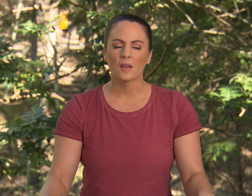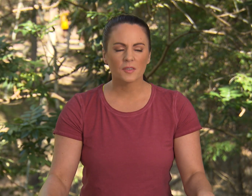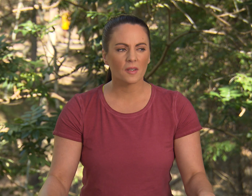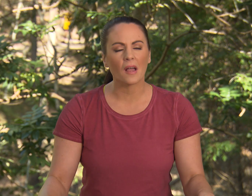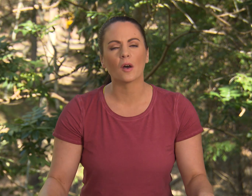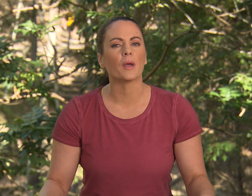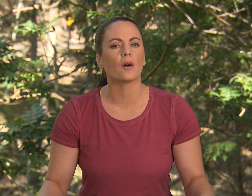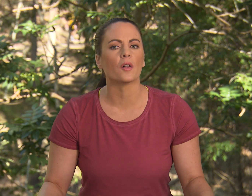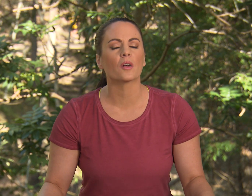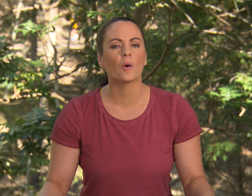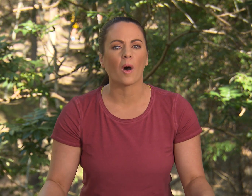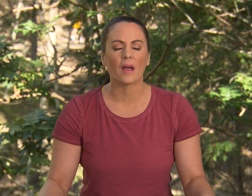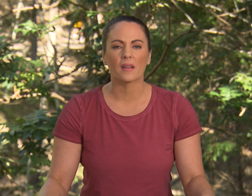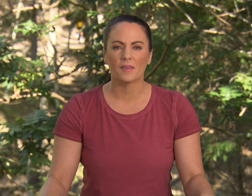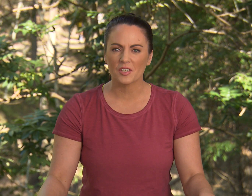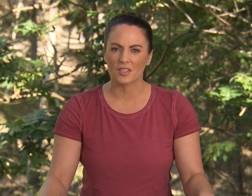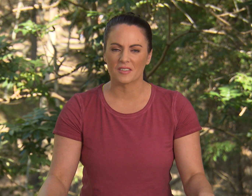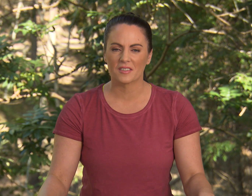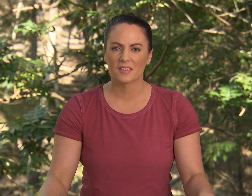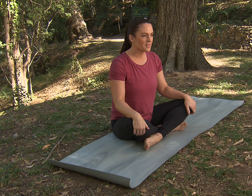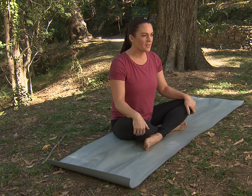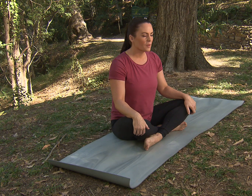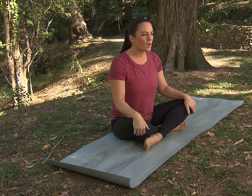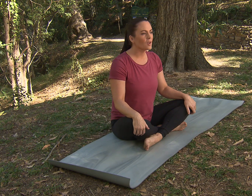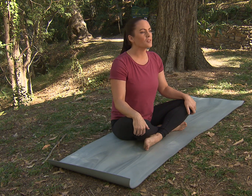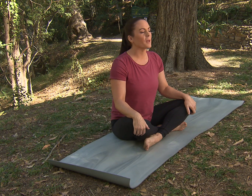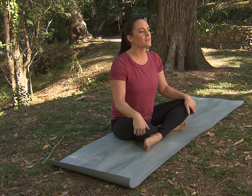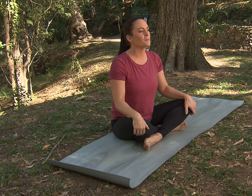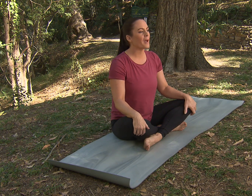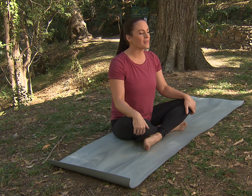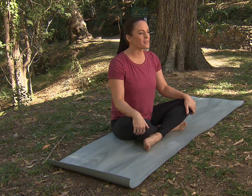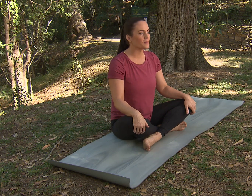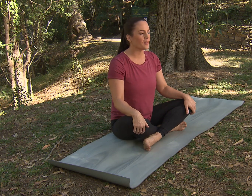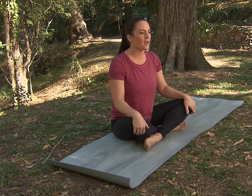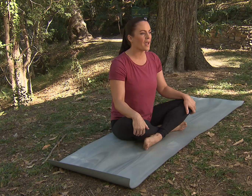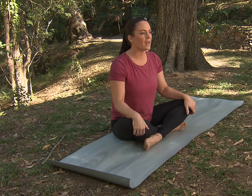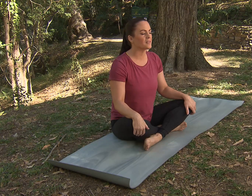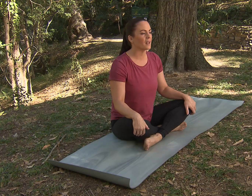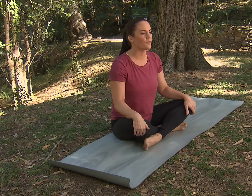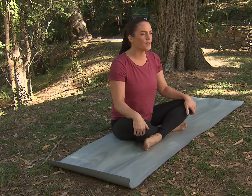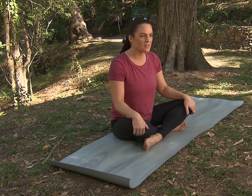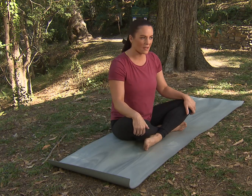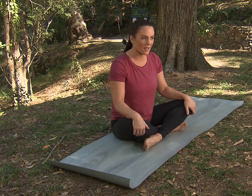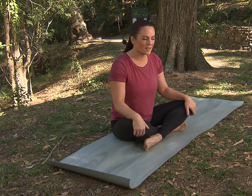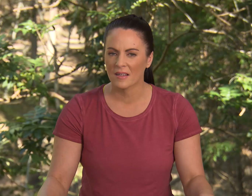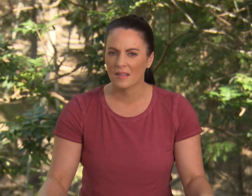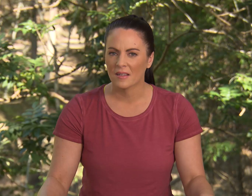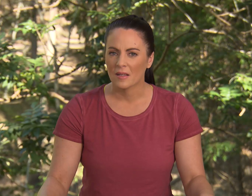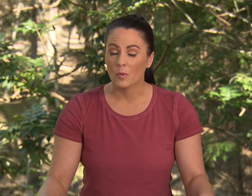I also like going on quiet adventures. We're going to make some patterns with our hands, and our feet today.